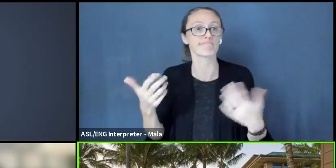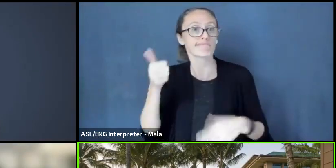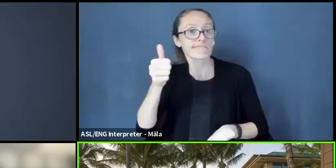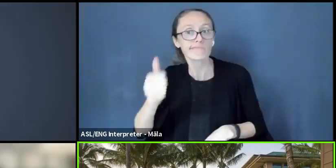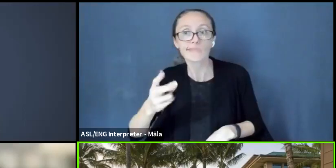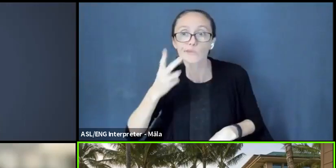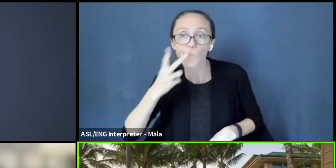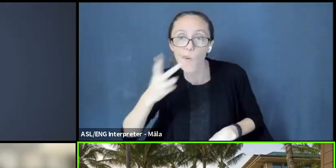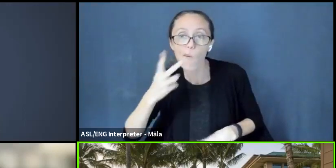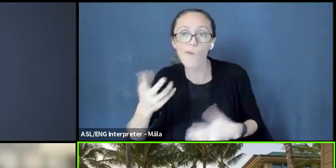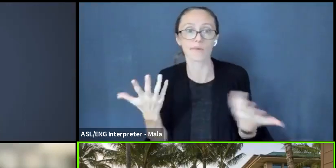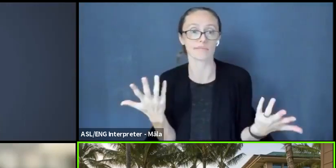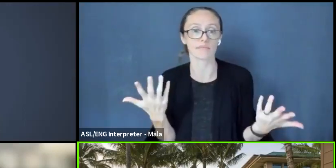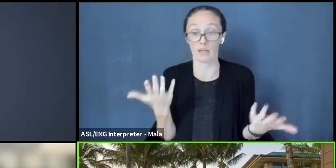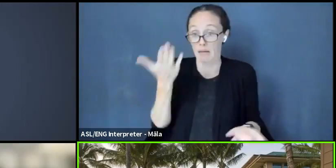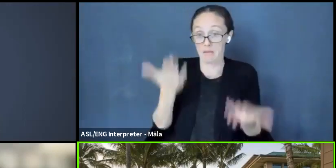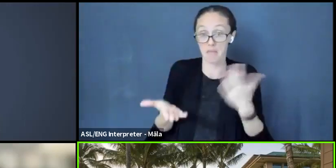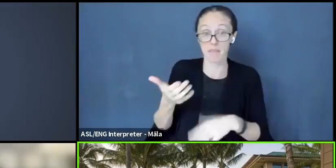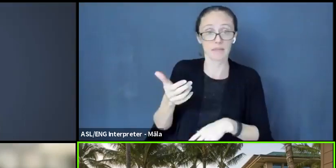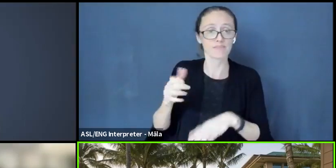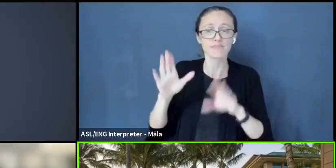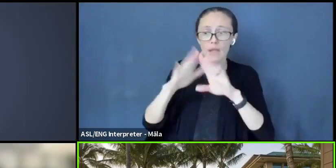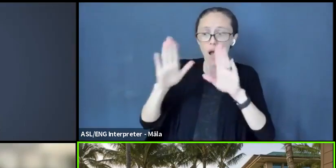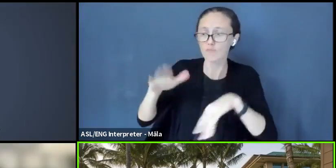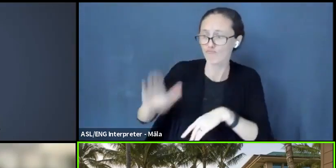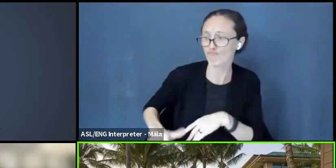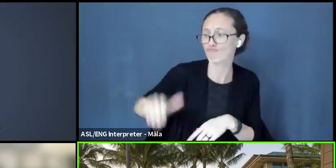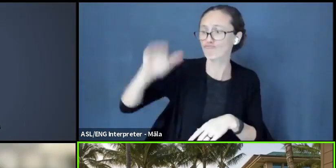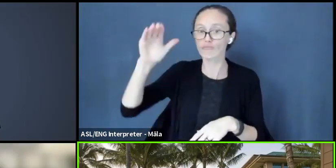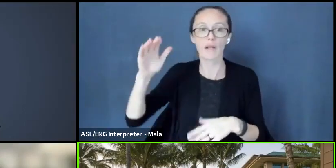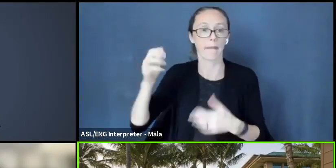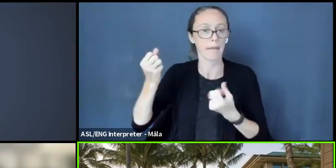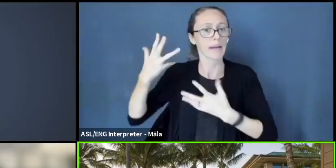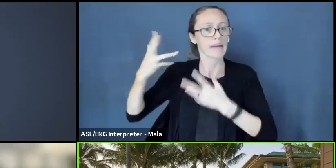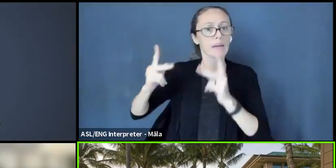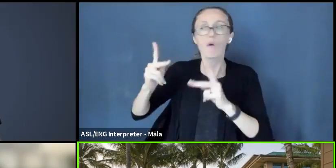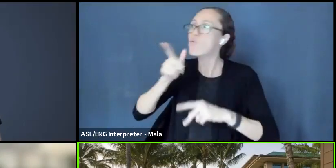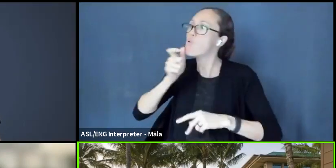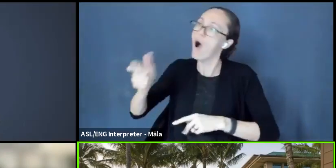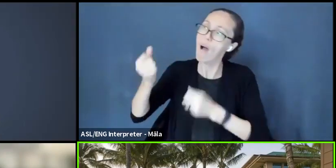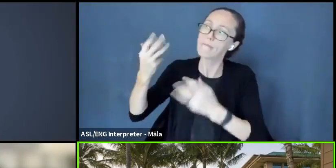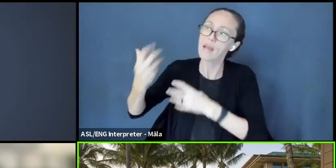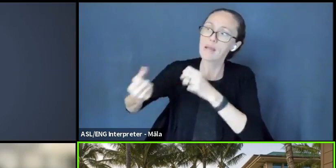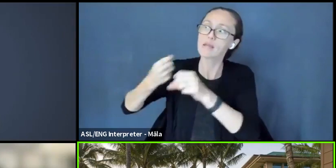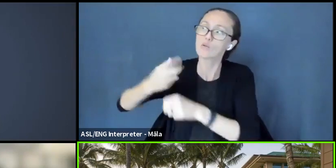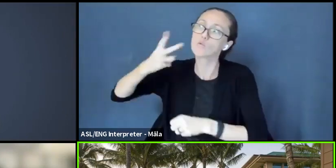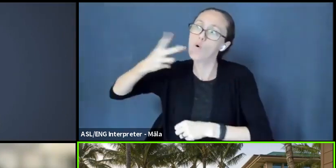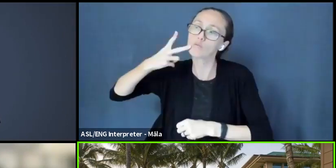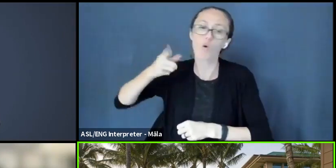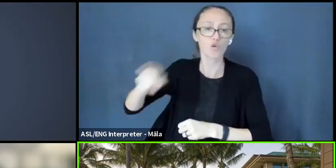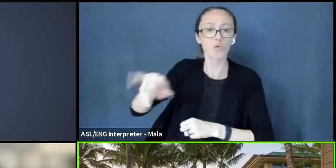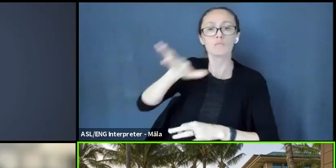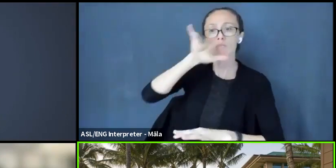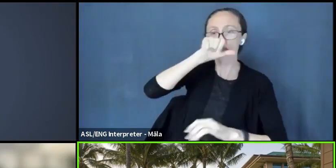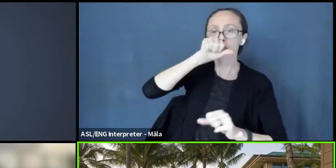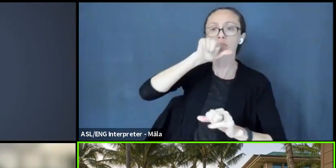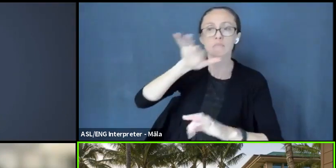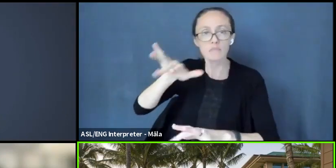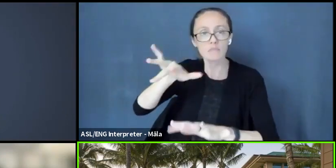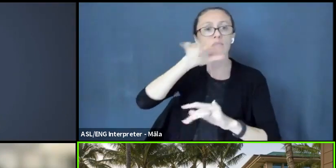in a household where you were exposed to smoke for many years, all of those conditions already